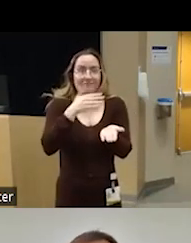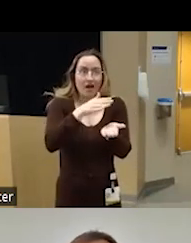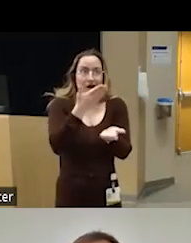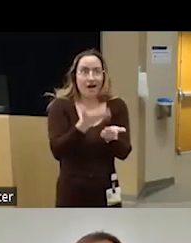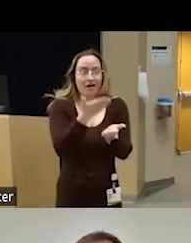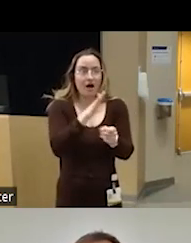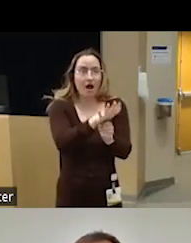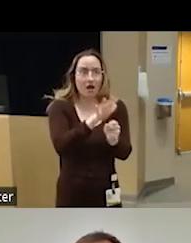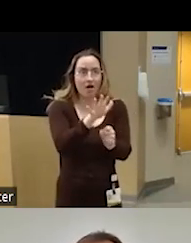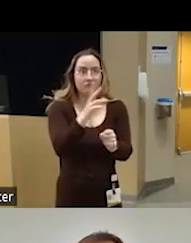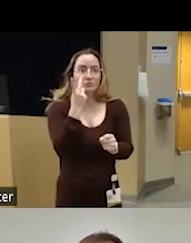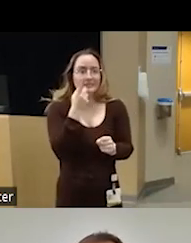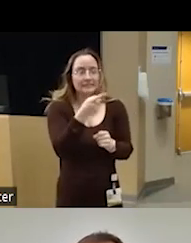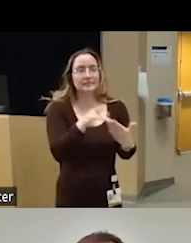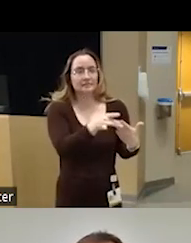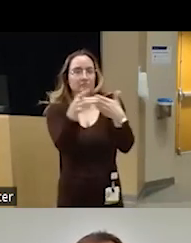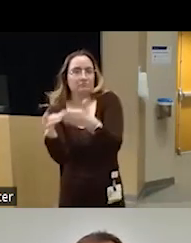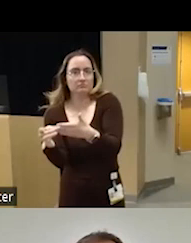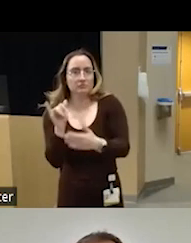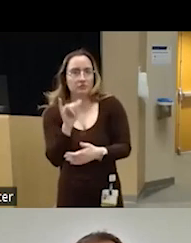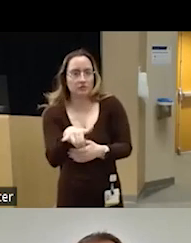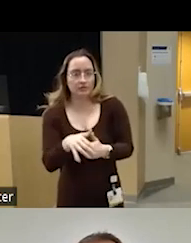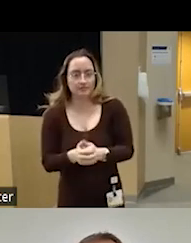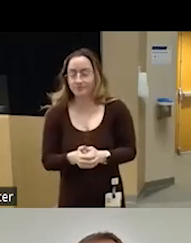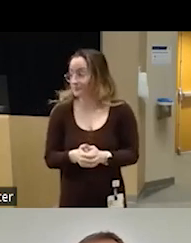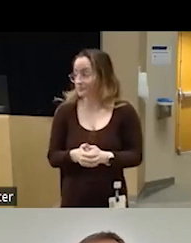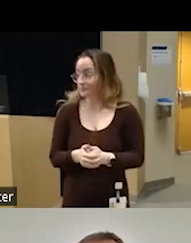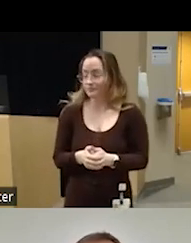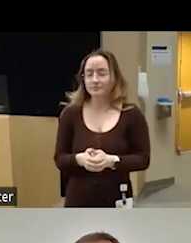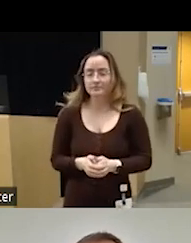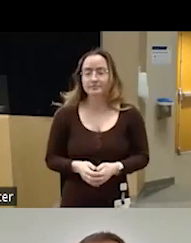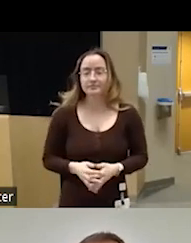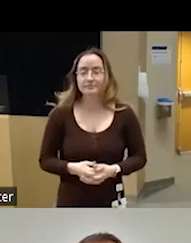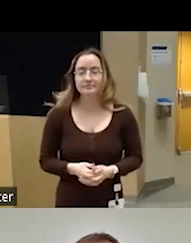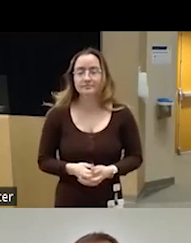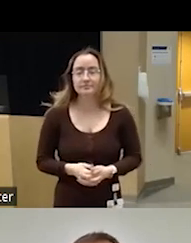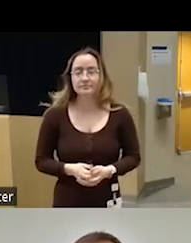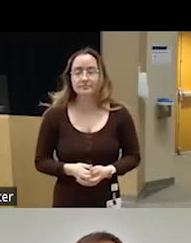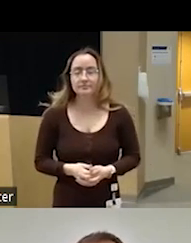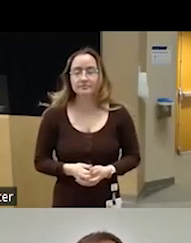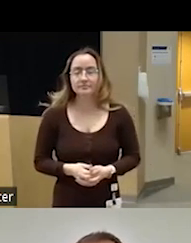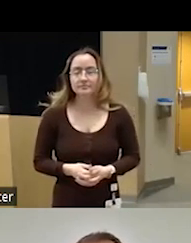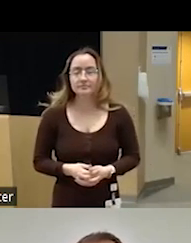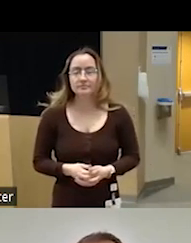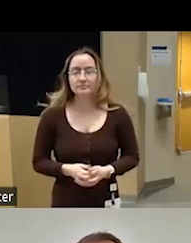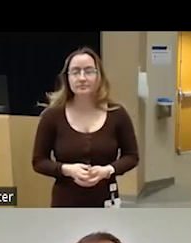factors for cardiovascular illness and atherosclerosis and these include subtractions of dislipidemia.